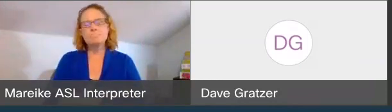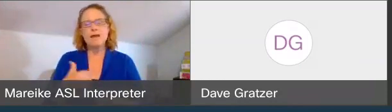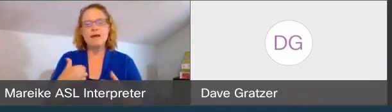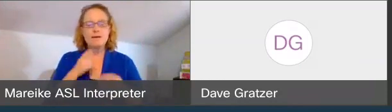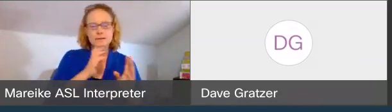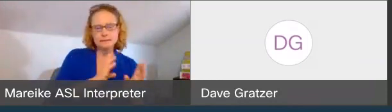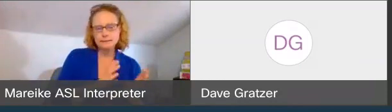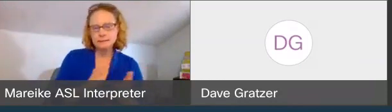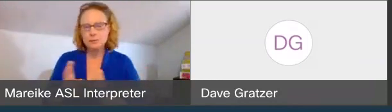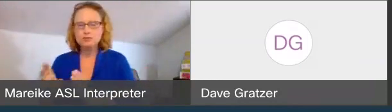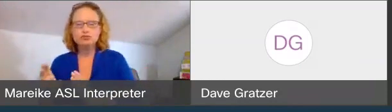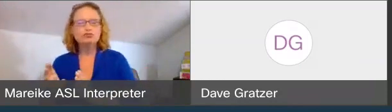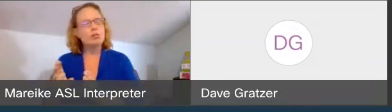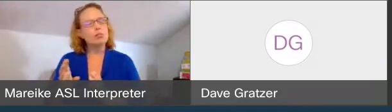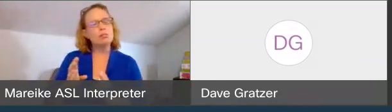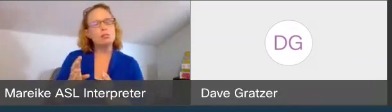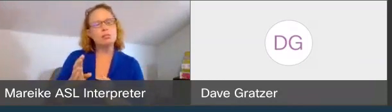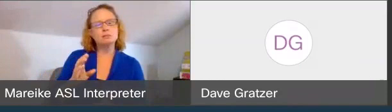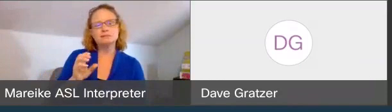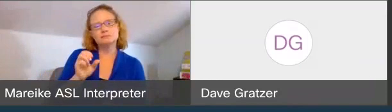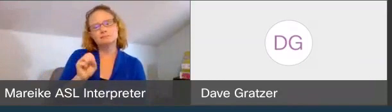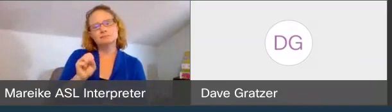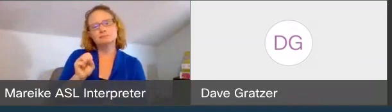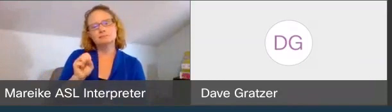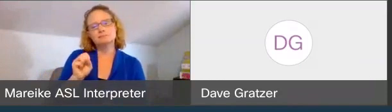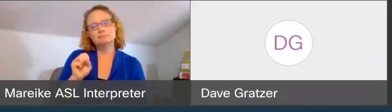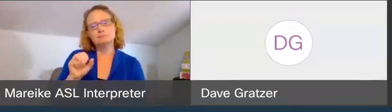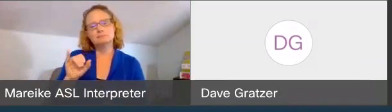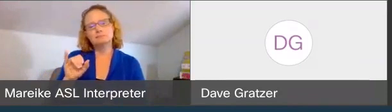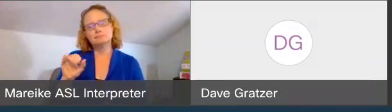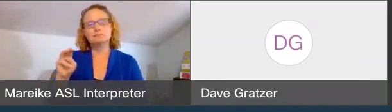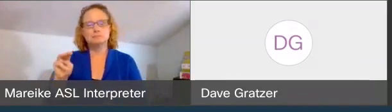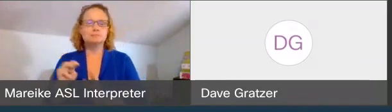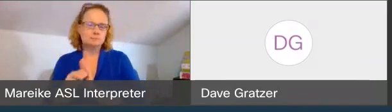intercept model, thanks to SAMHSA, which shows us all the different